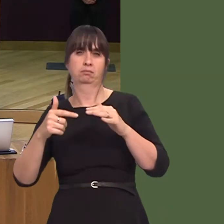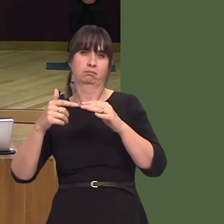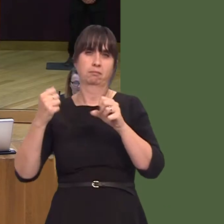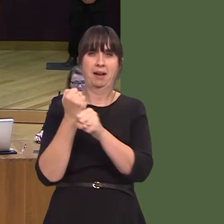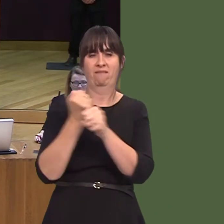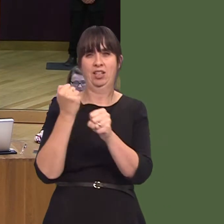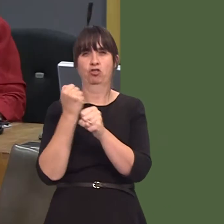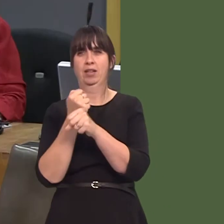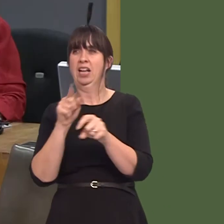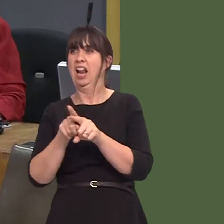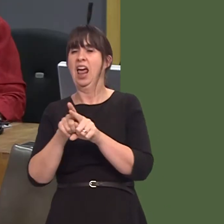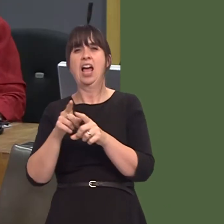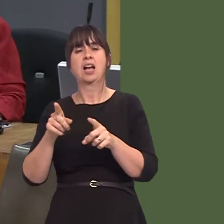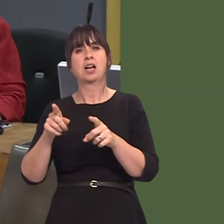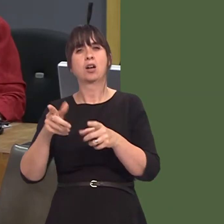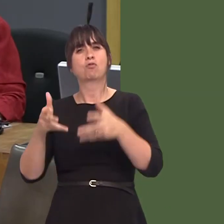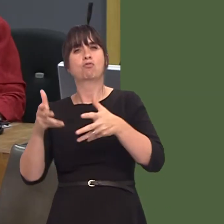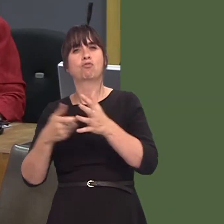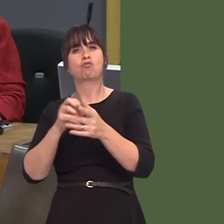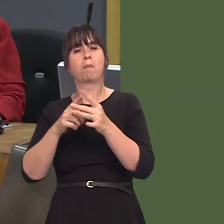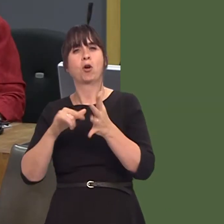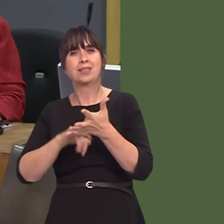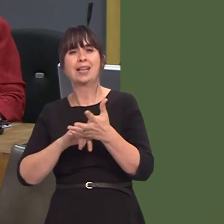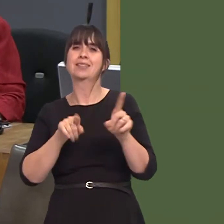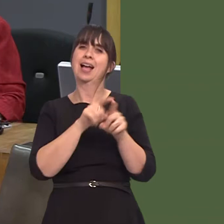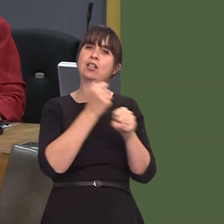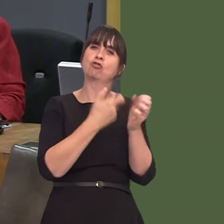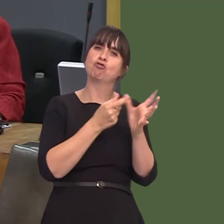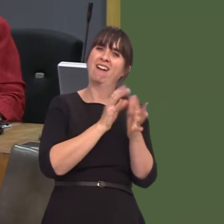Welsh economy, and areas such as robotics and graphene can help grow the Welsh economy.